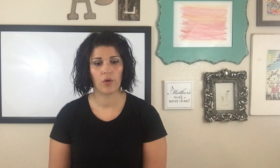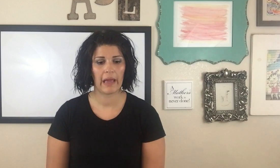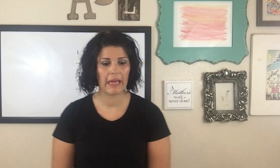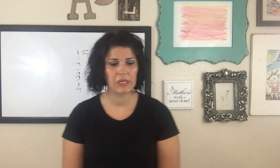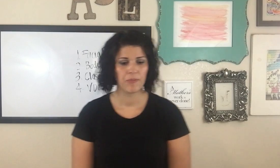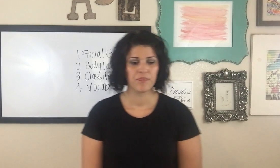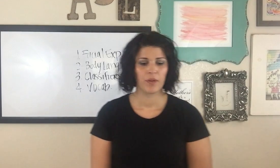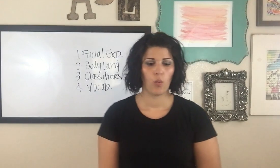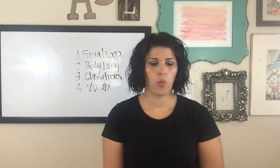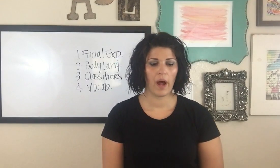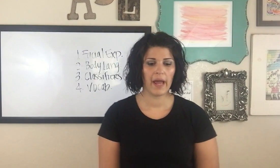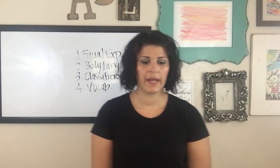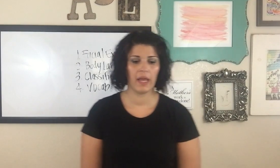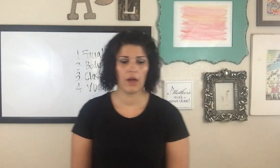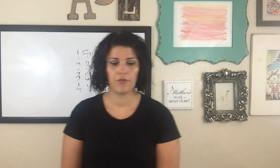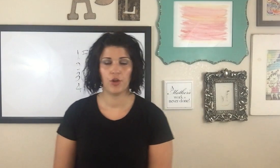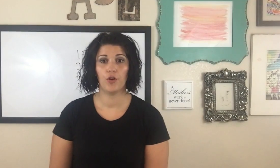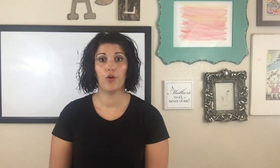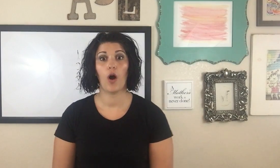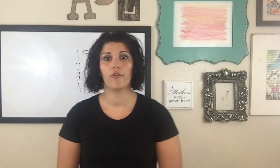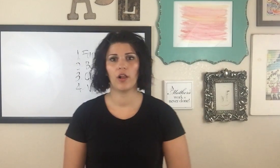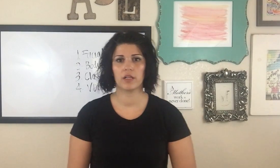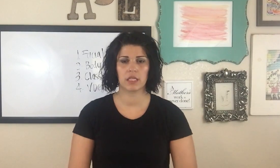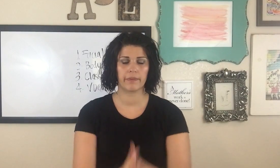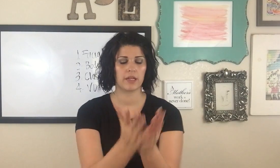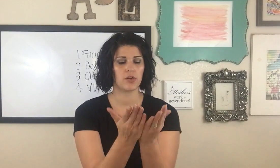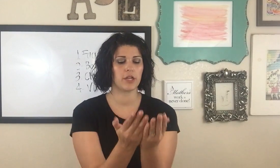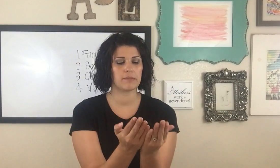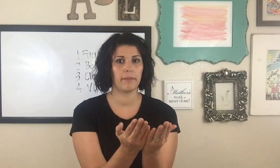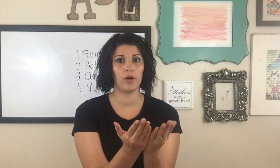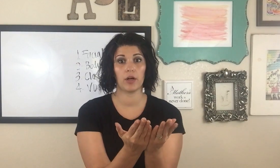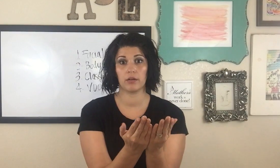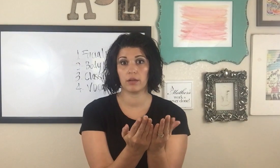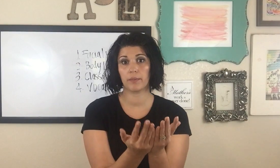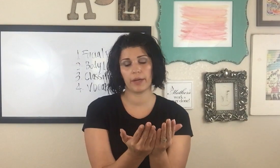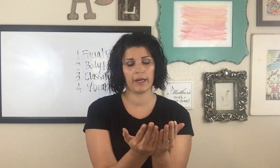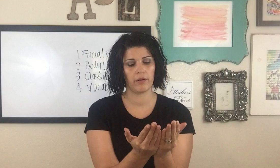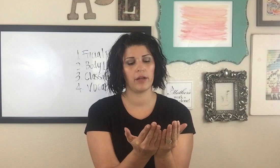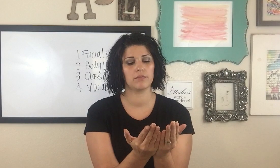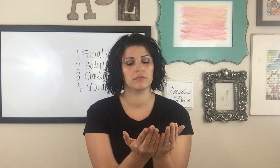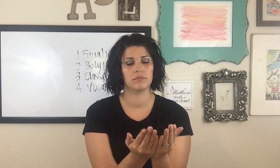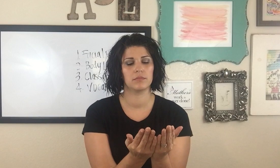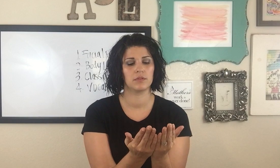okay, what if you are falling asleep ratings? So here's my book I'm reading, right?